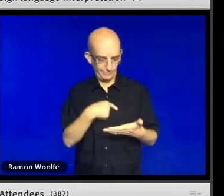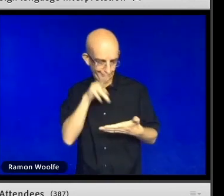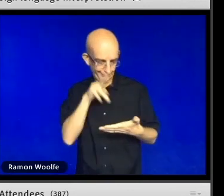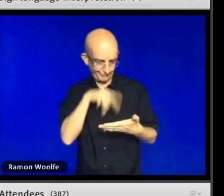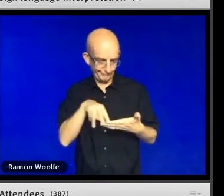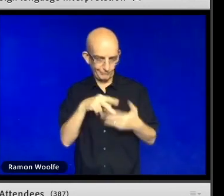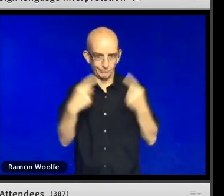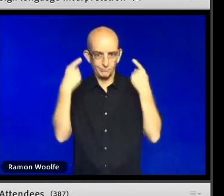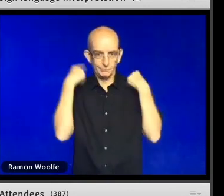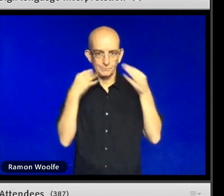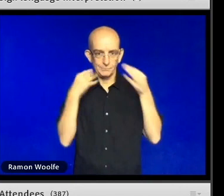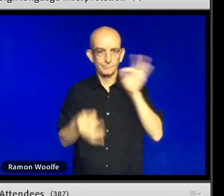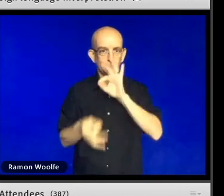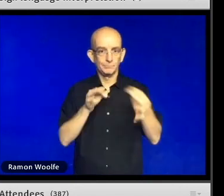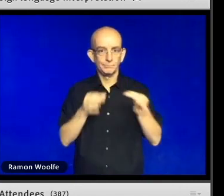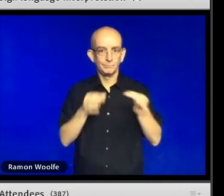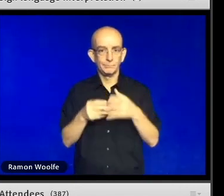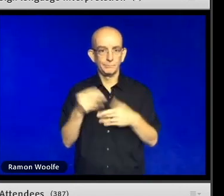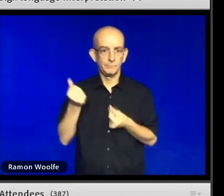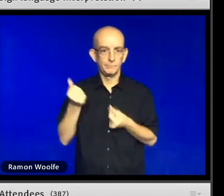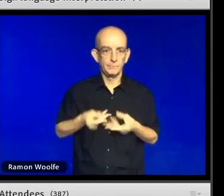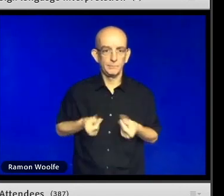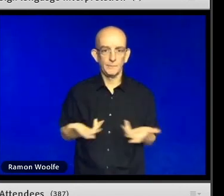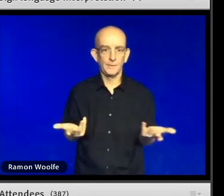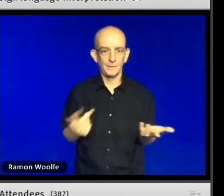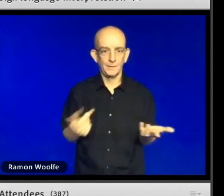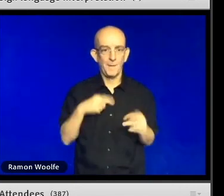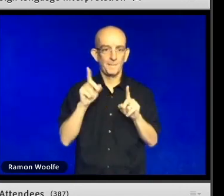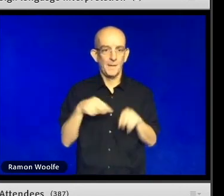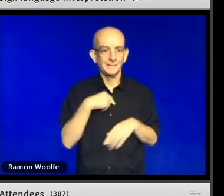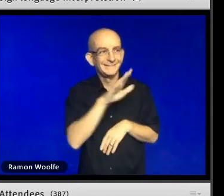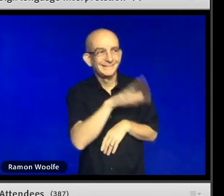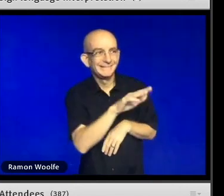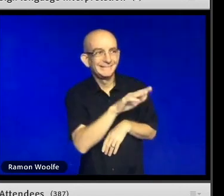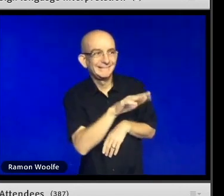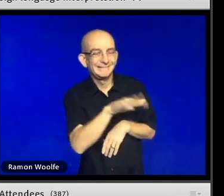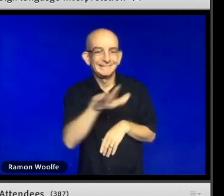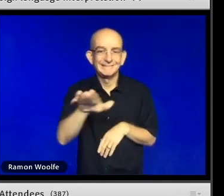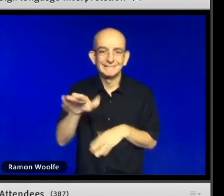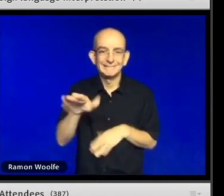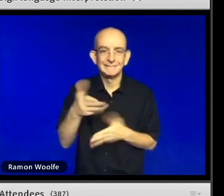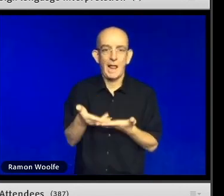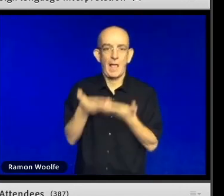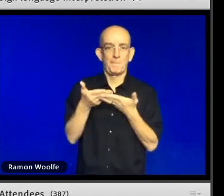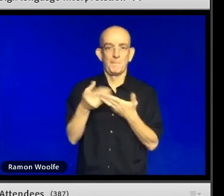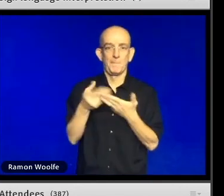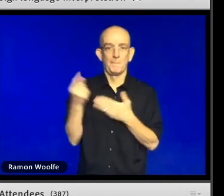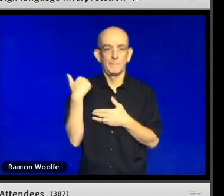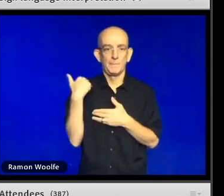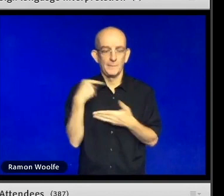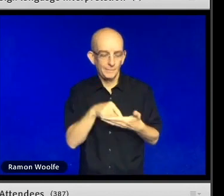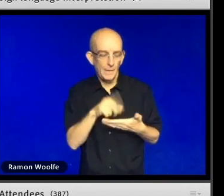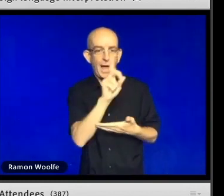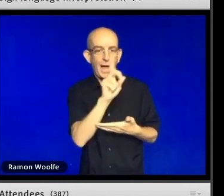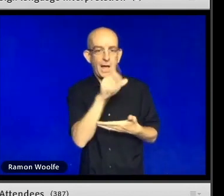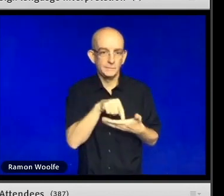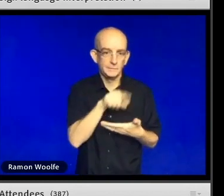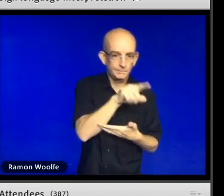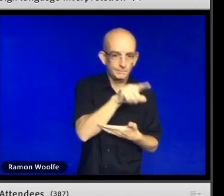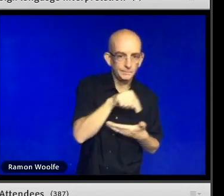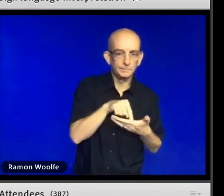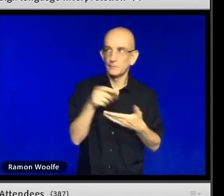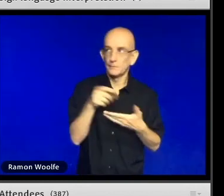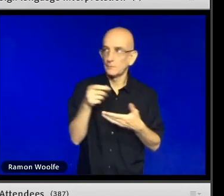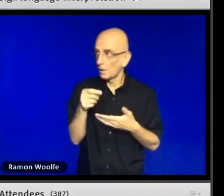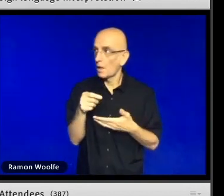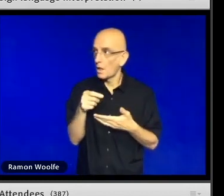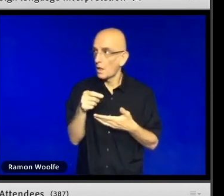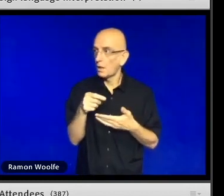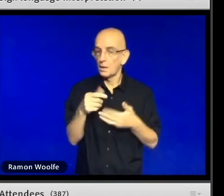I can be aware of how to run it. The second challenge is living in Gaza, we